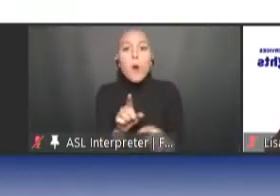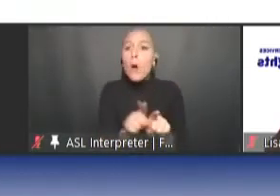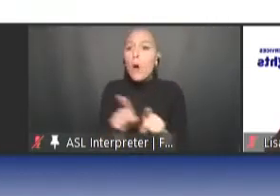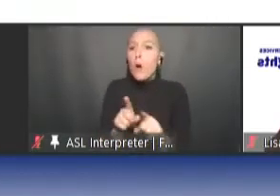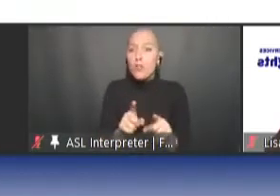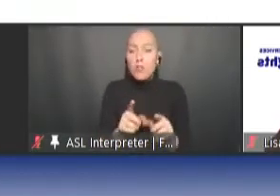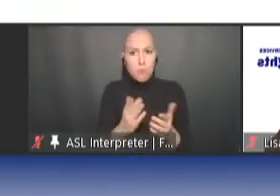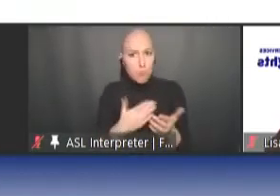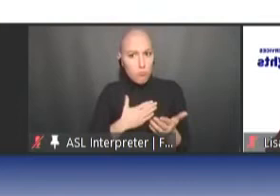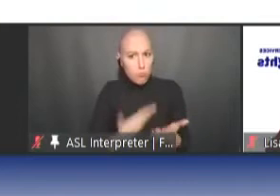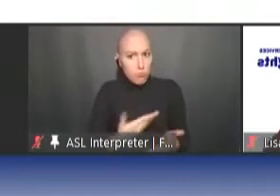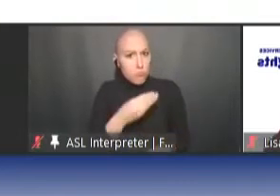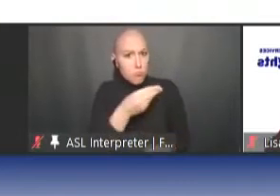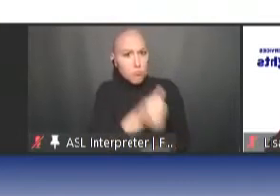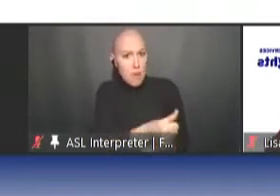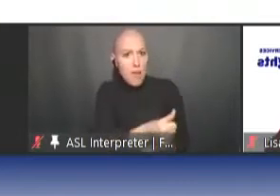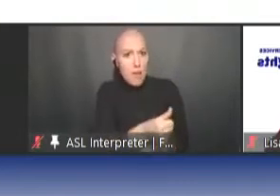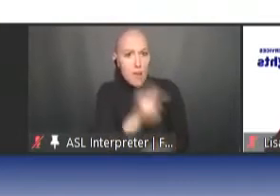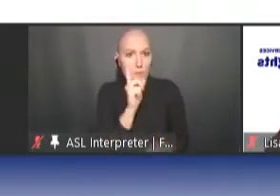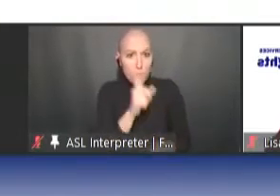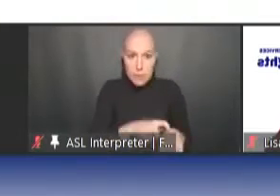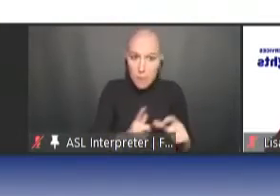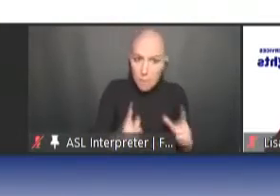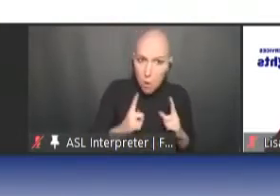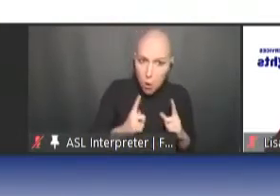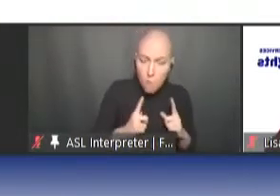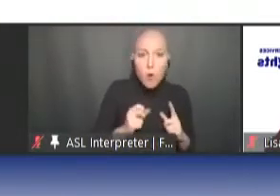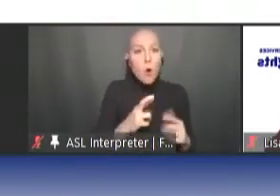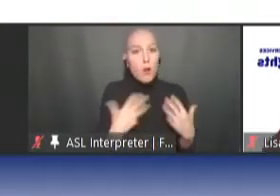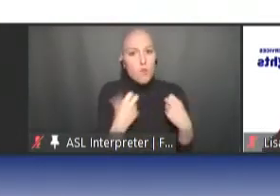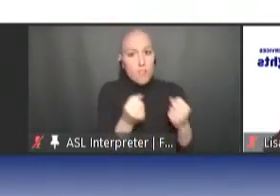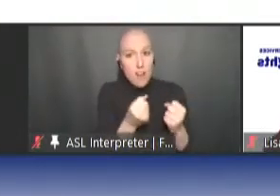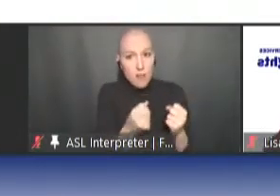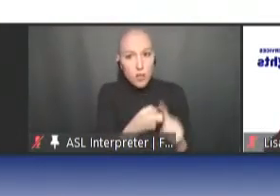Paid time off for vaccination and recovery from side effects for both workers and dependents